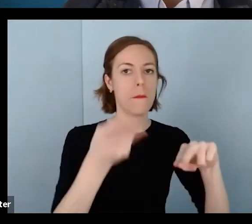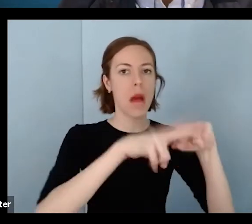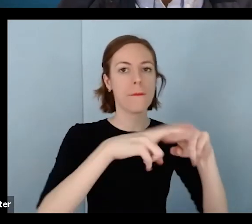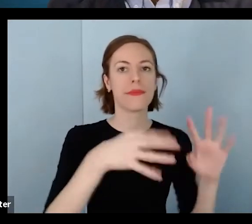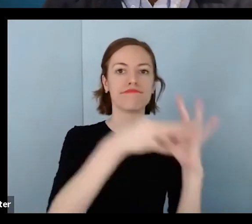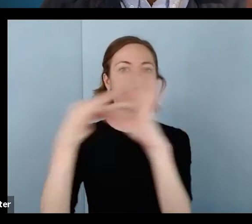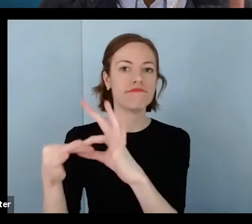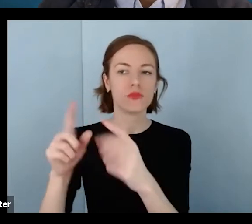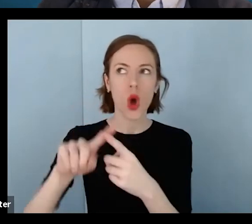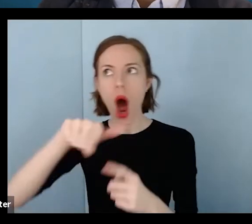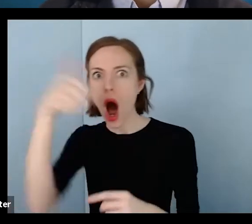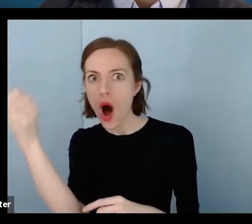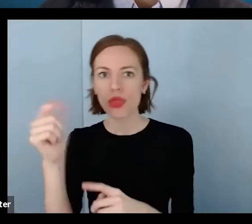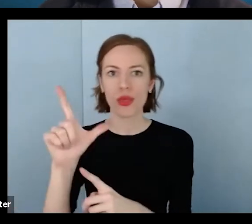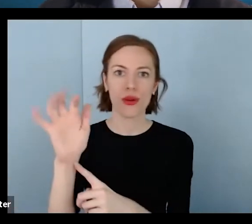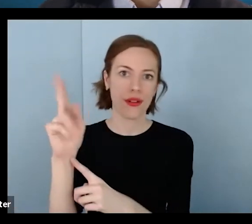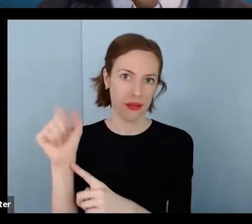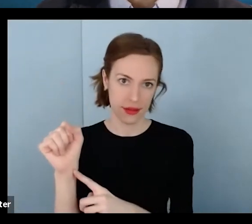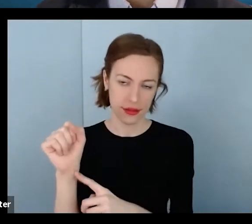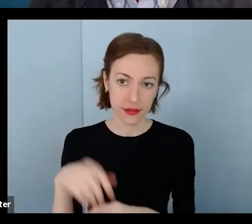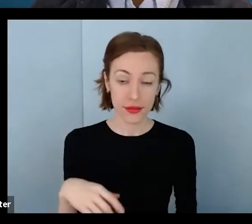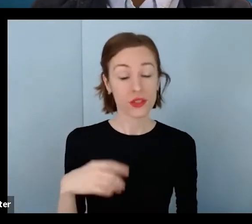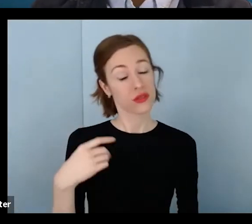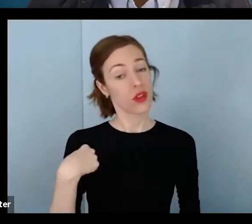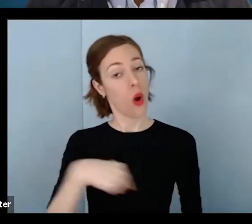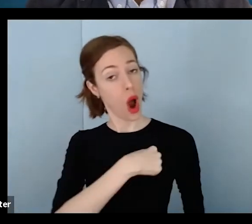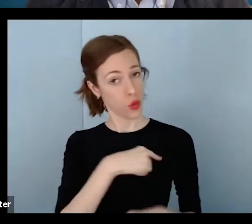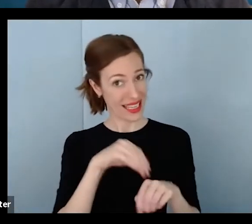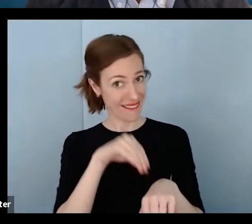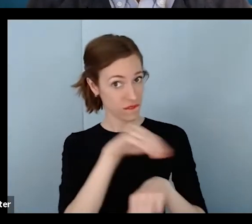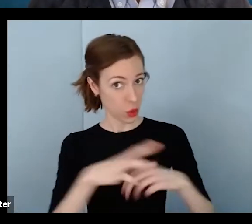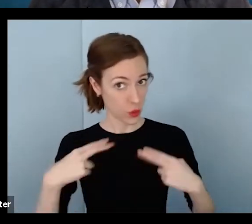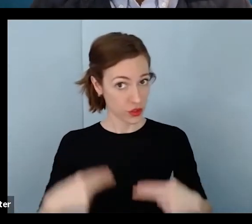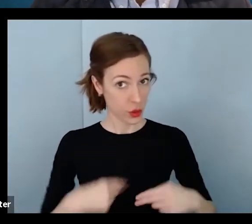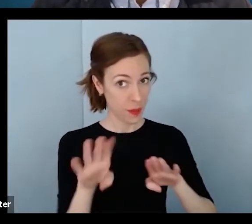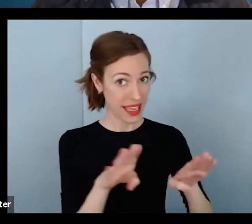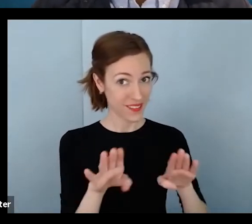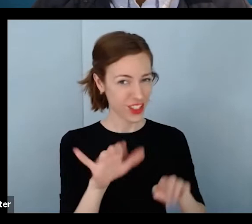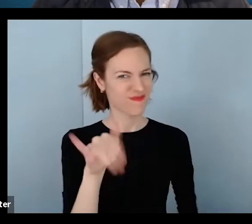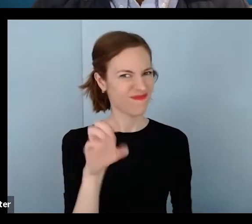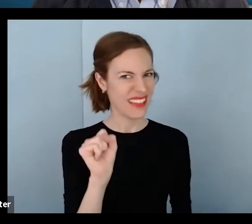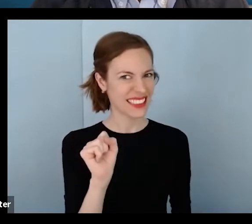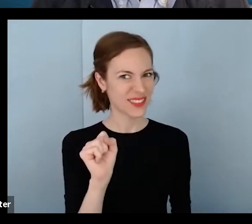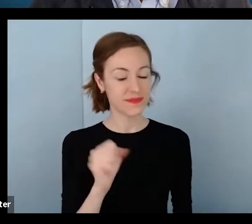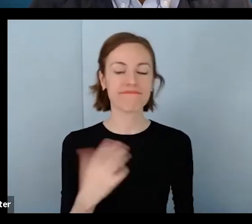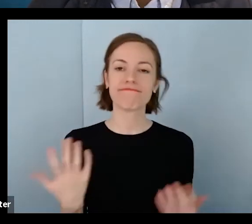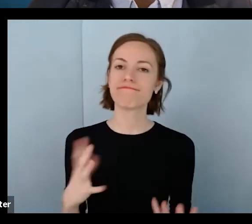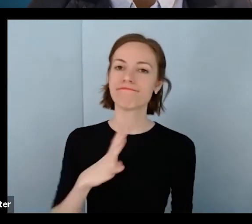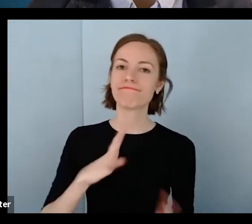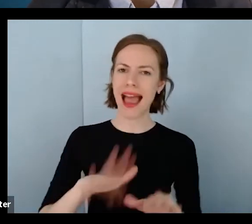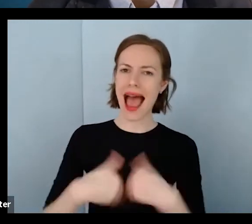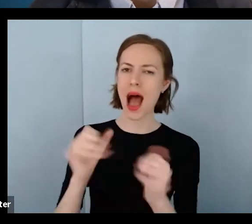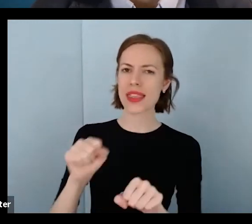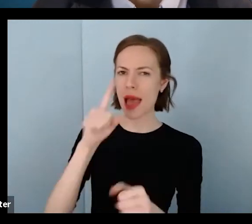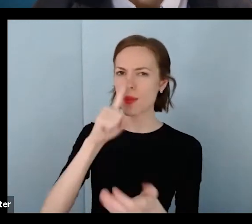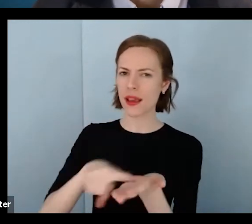So that's part one, are we influencing human behavior. Yes. So how do we find out if we're influencing algorithm behavior as well.